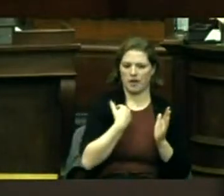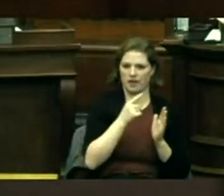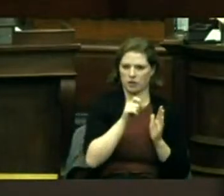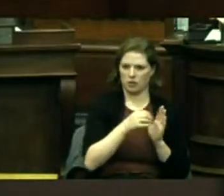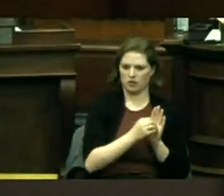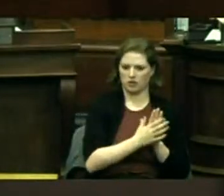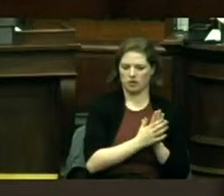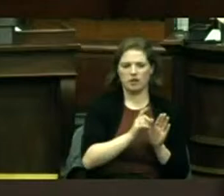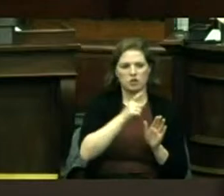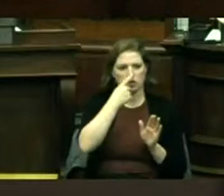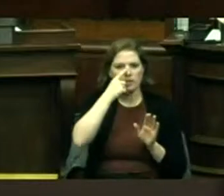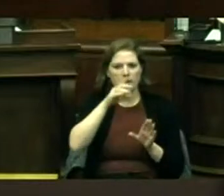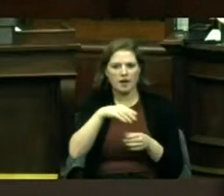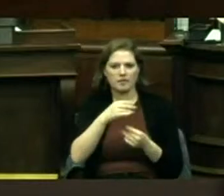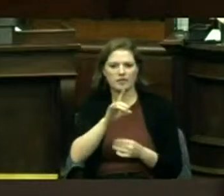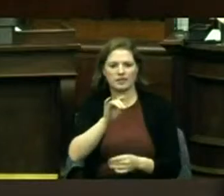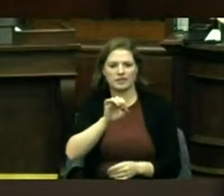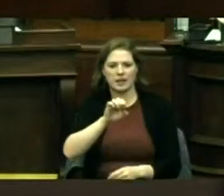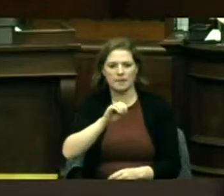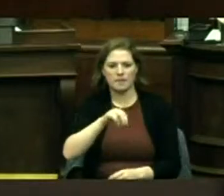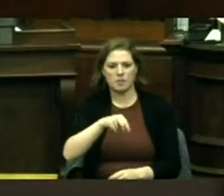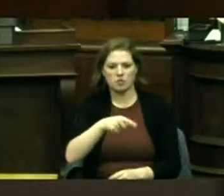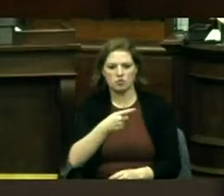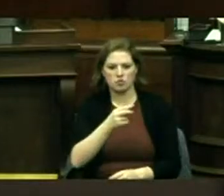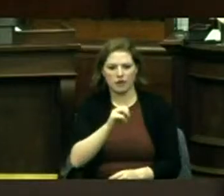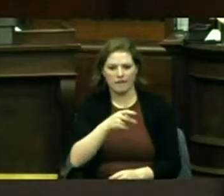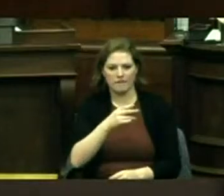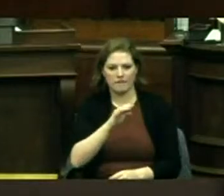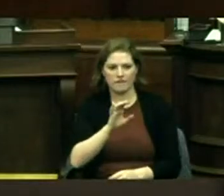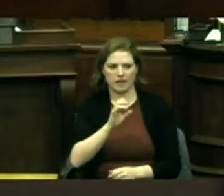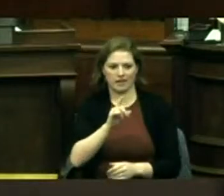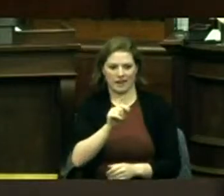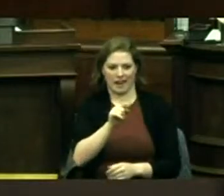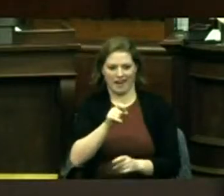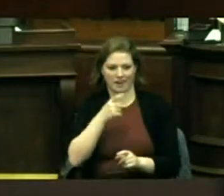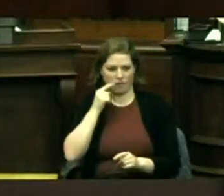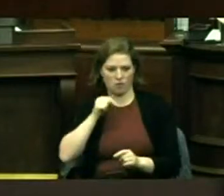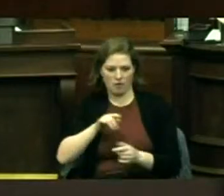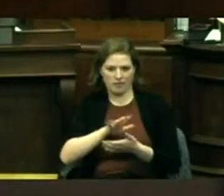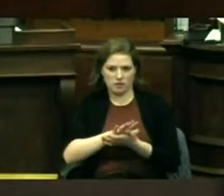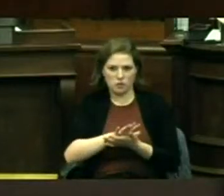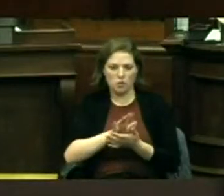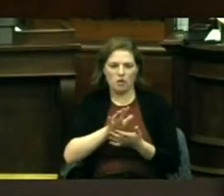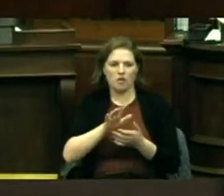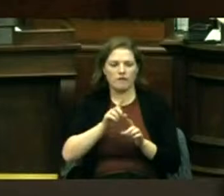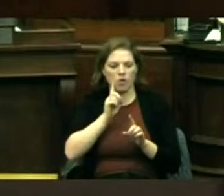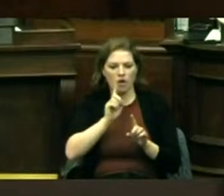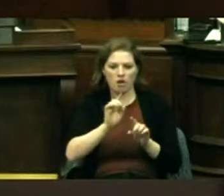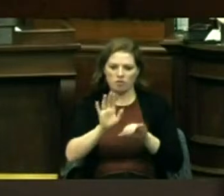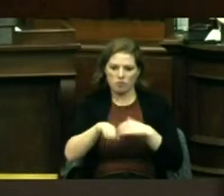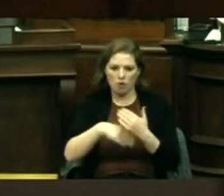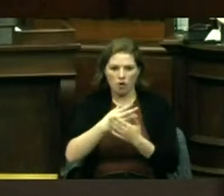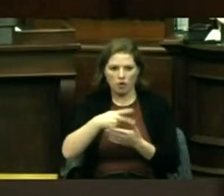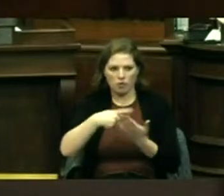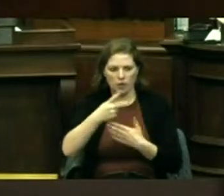believe that I asked a question in the agenda review. Can you provide demographic data of each